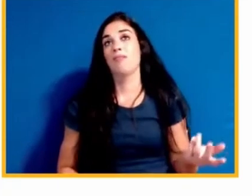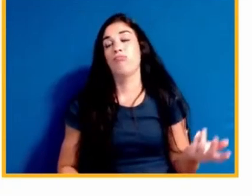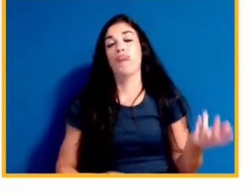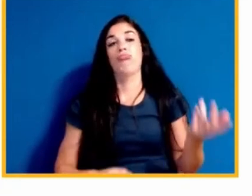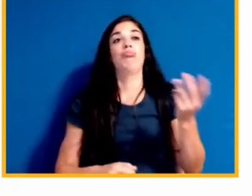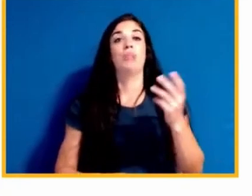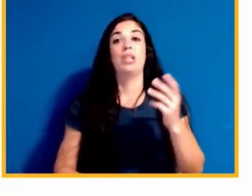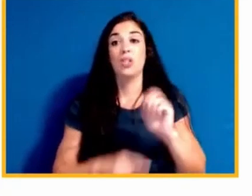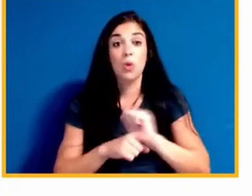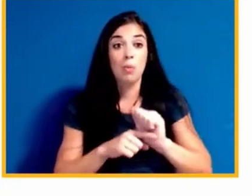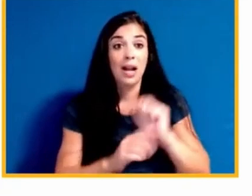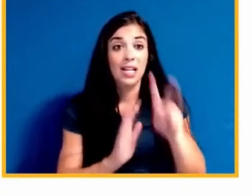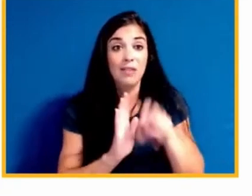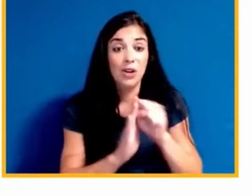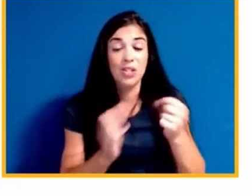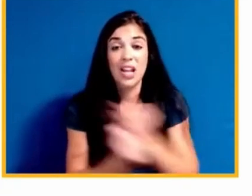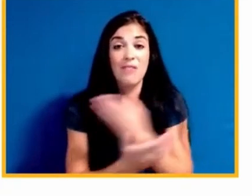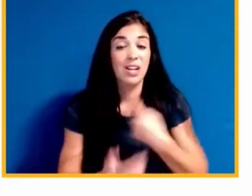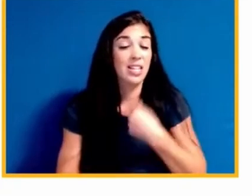your practice videos and everything along the lines of that.